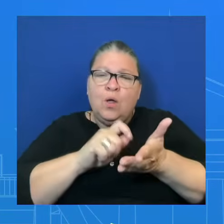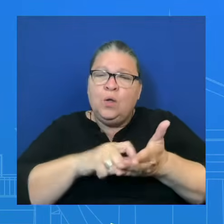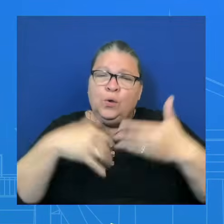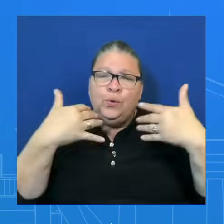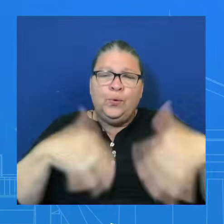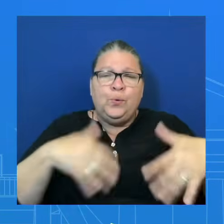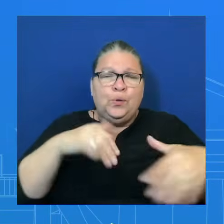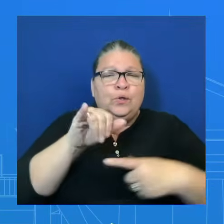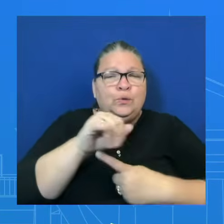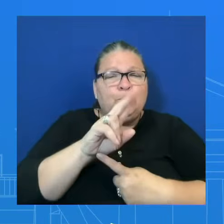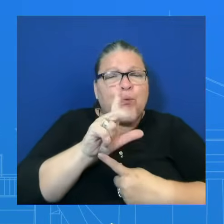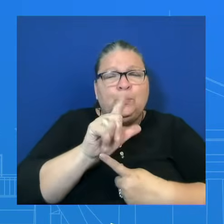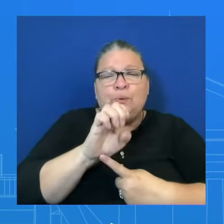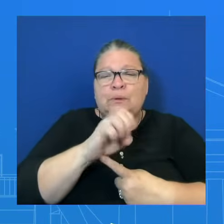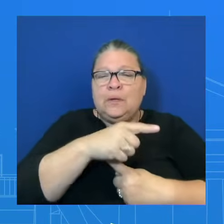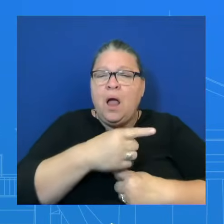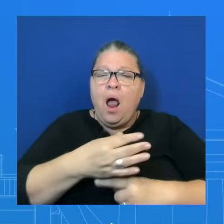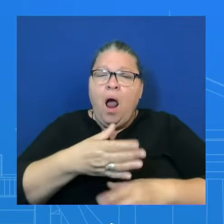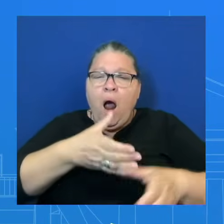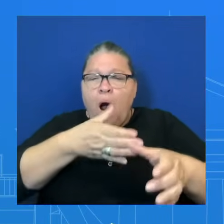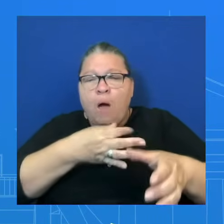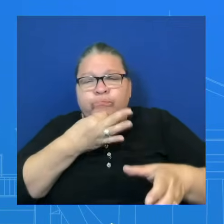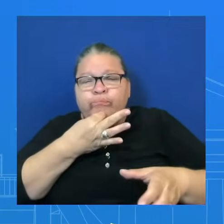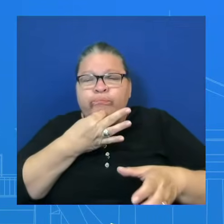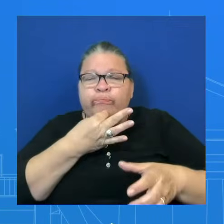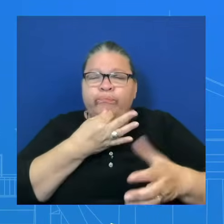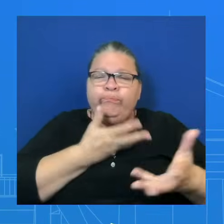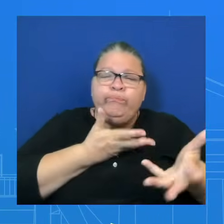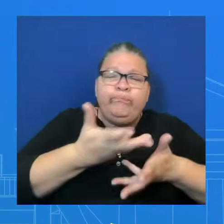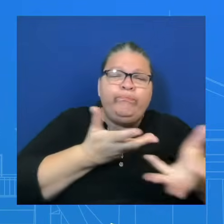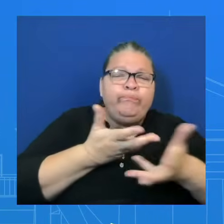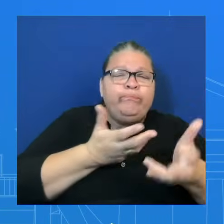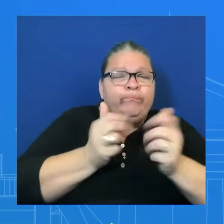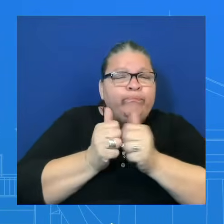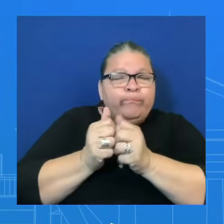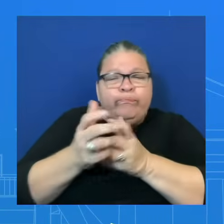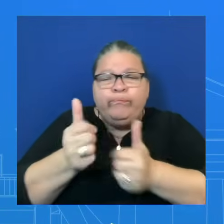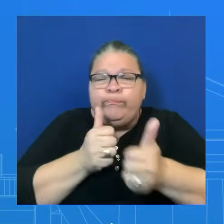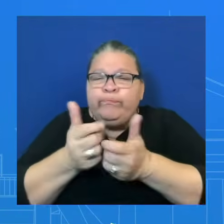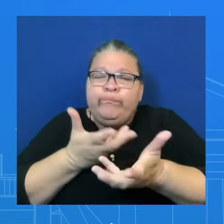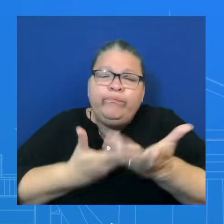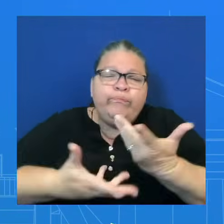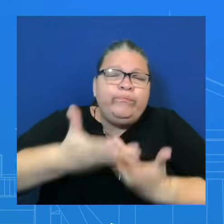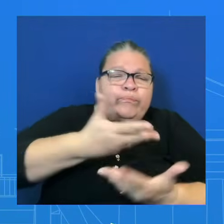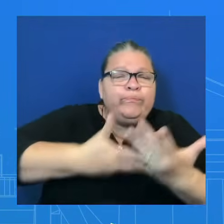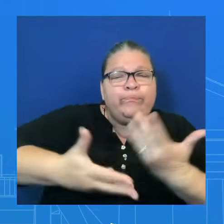throughout the supply chain industry. For these reasons among others, no one is better suited nor better qualified